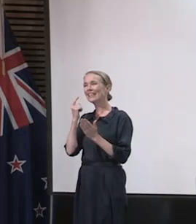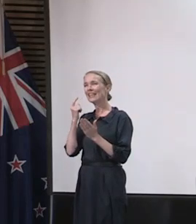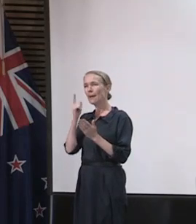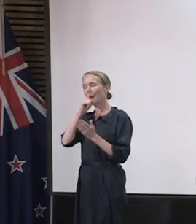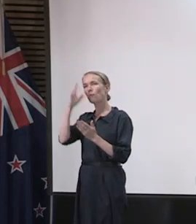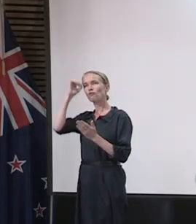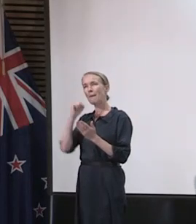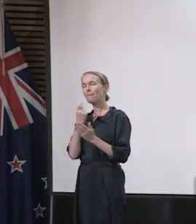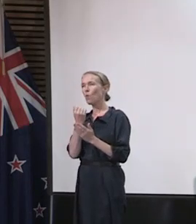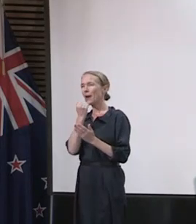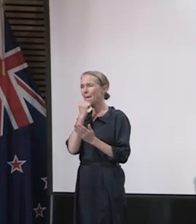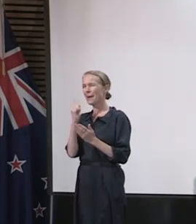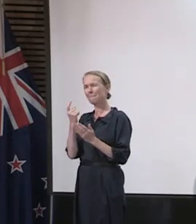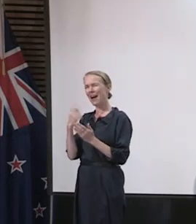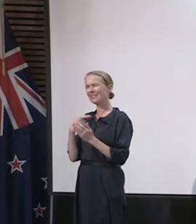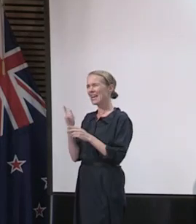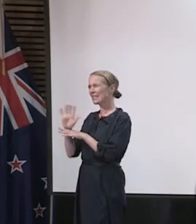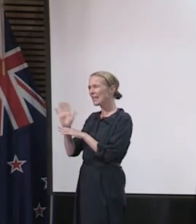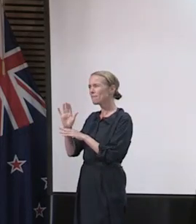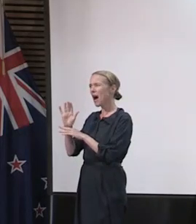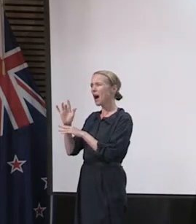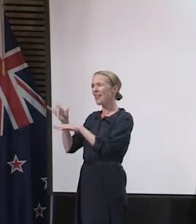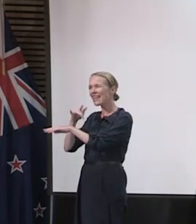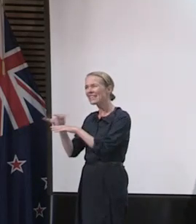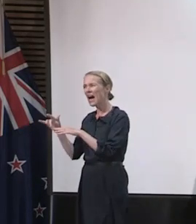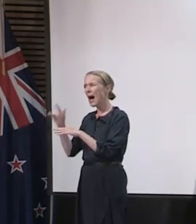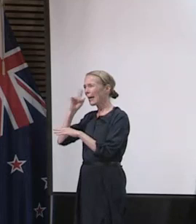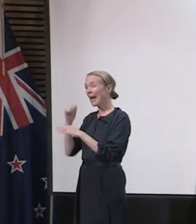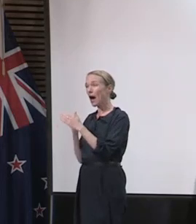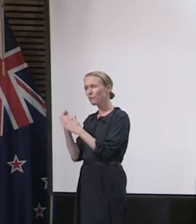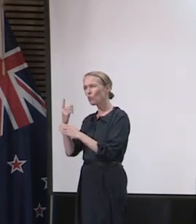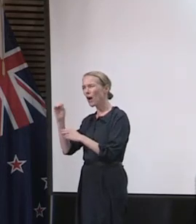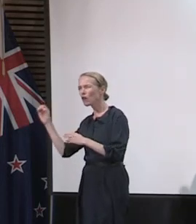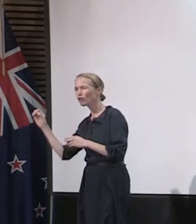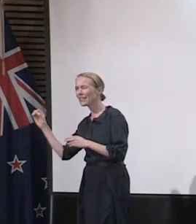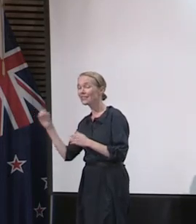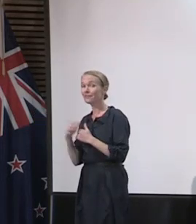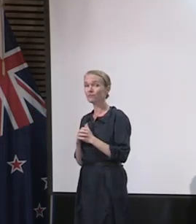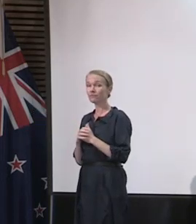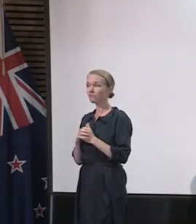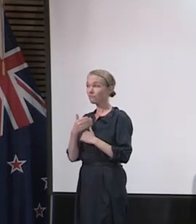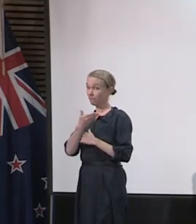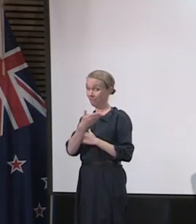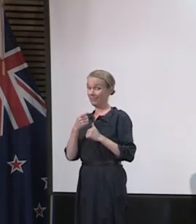theatre, but not 100 people distanced at a burial site. Why was it so inconsistent?